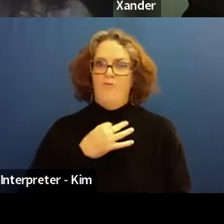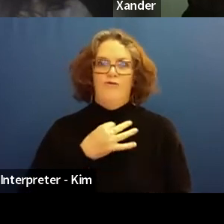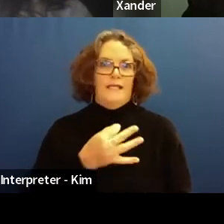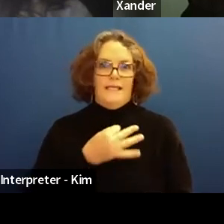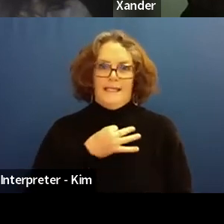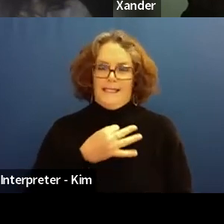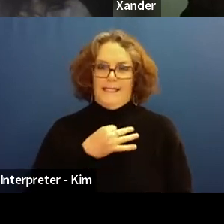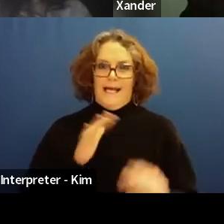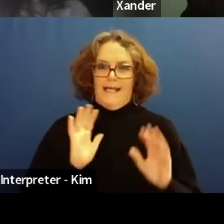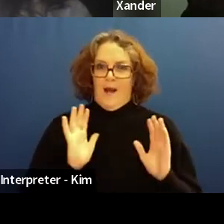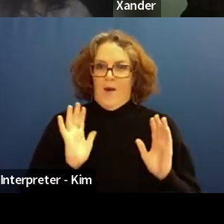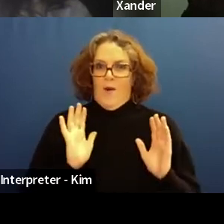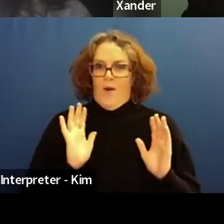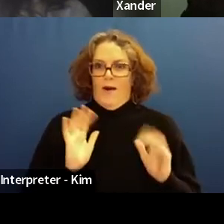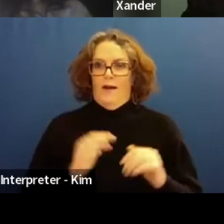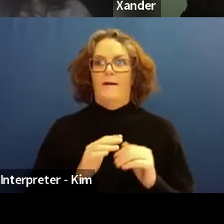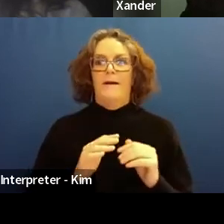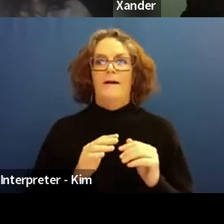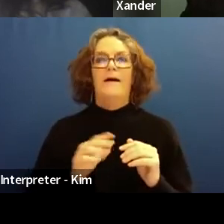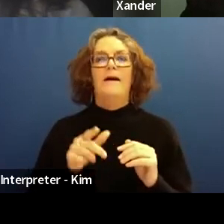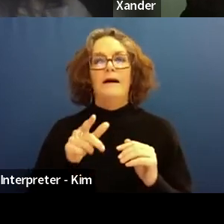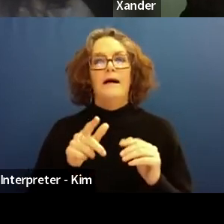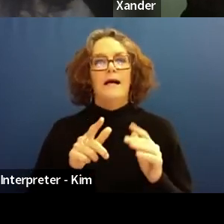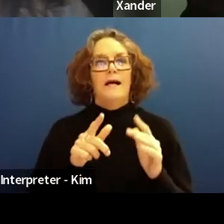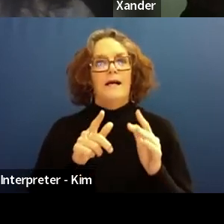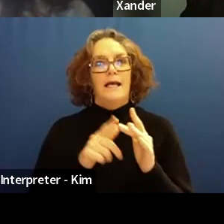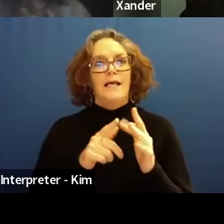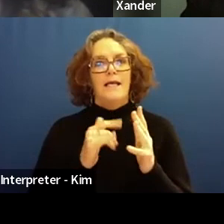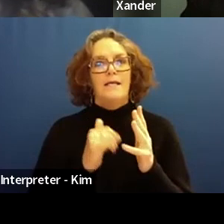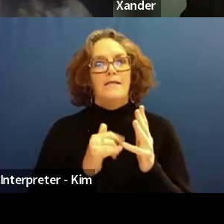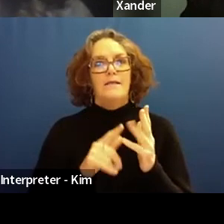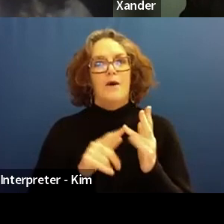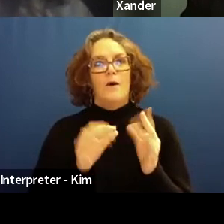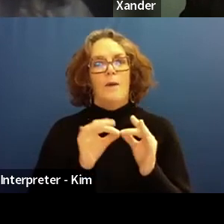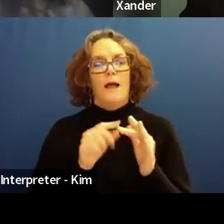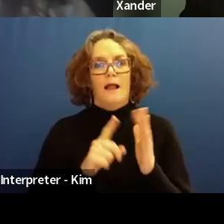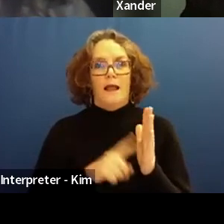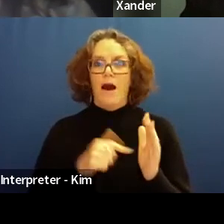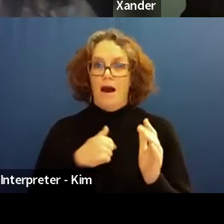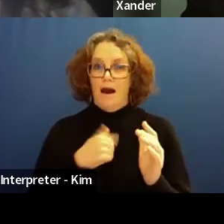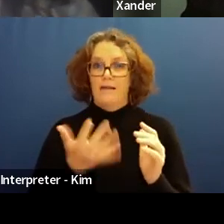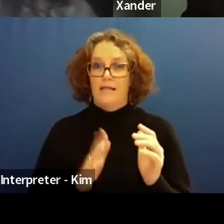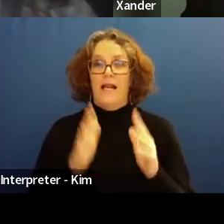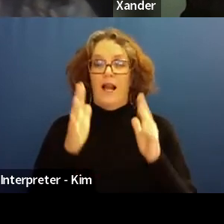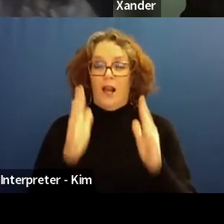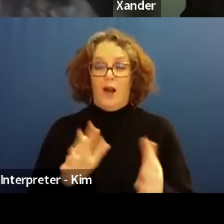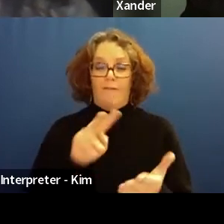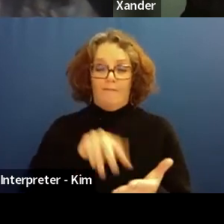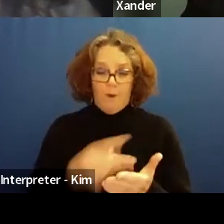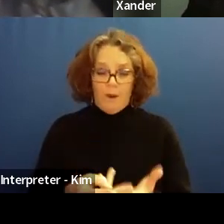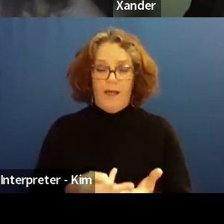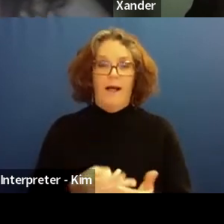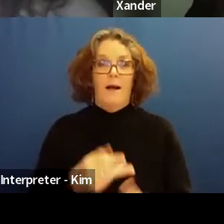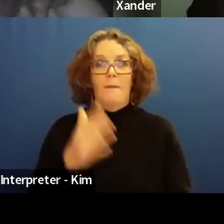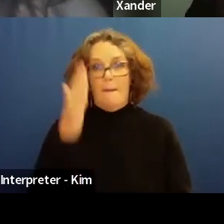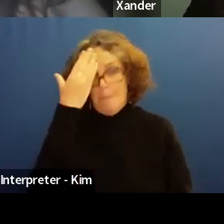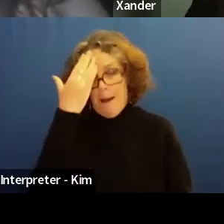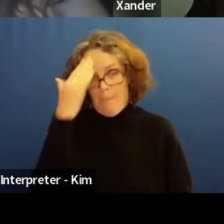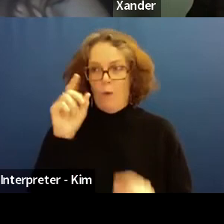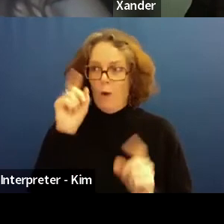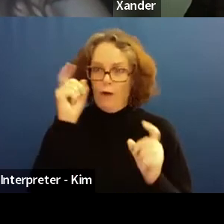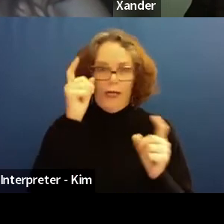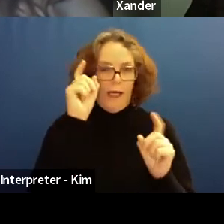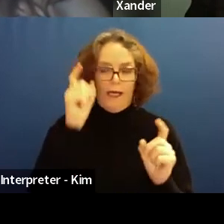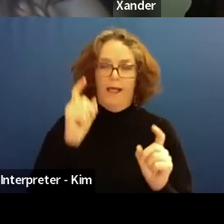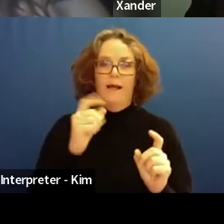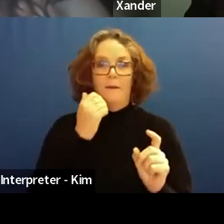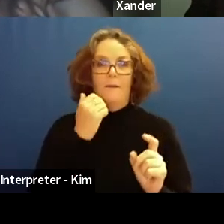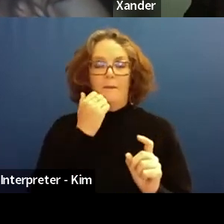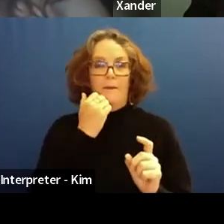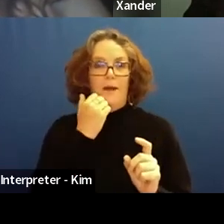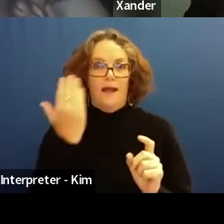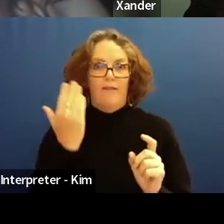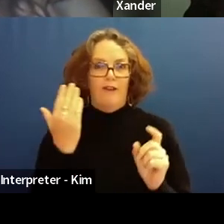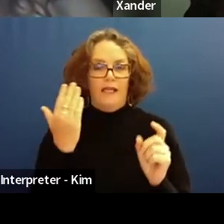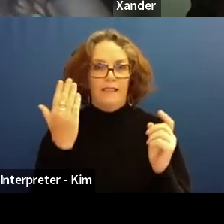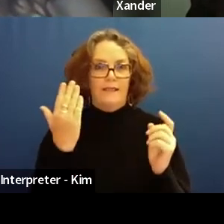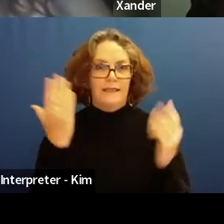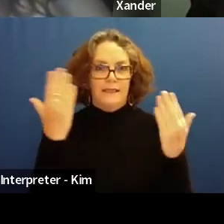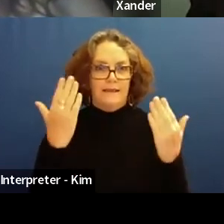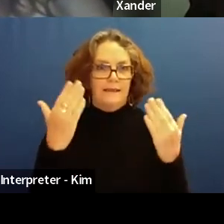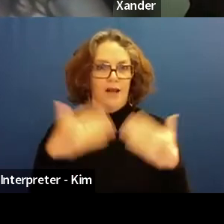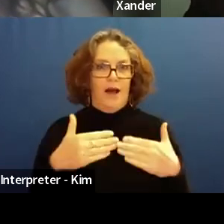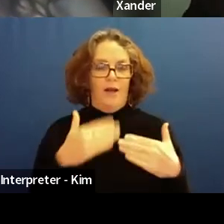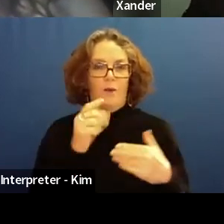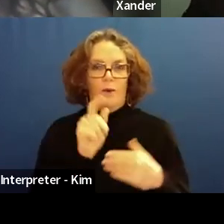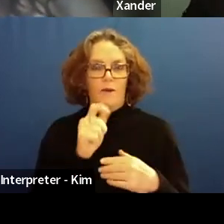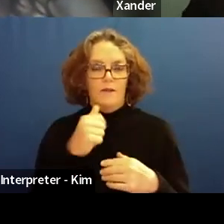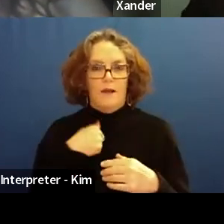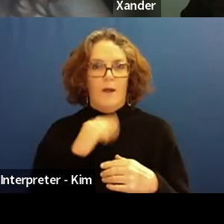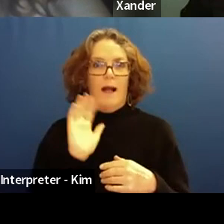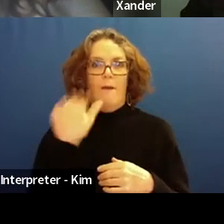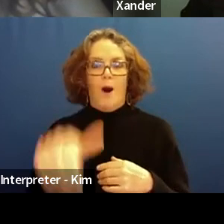And no fooling about like that was just something that I did, and it worried my mom. Every day I would come home with some other injury that I had done and, like, as a parent I can say that that is completely terrifying that you sending your kid off to